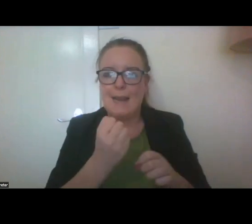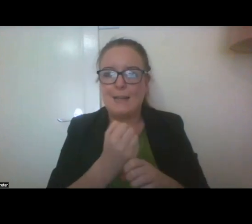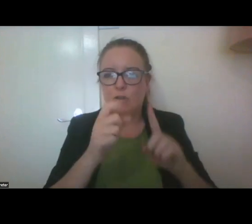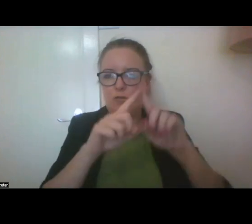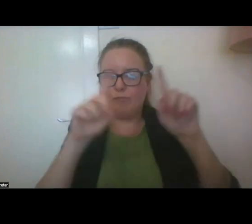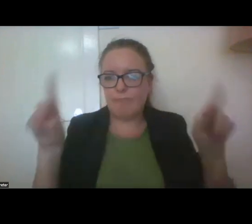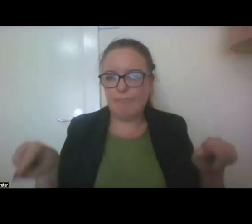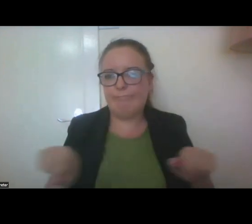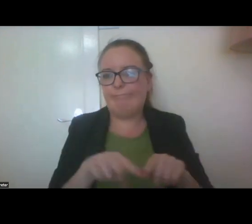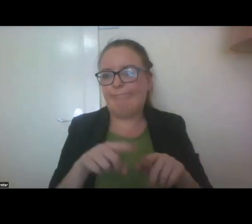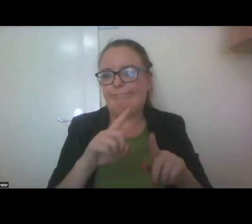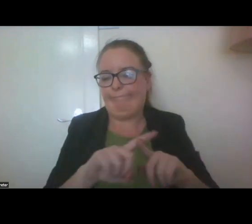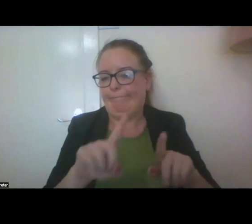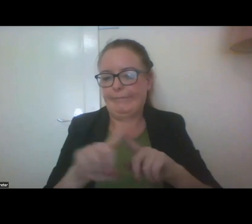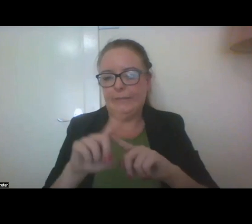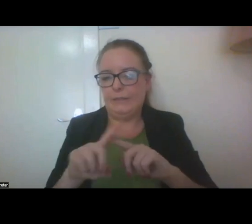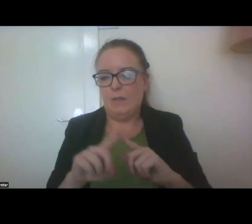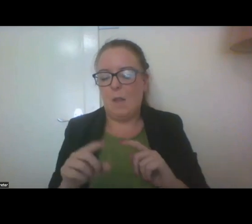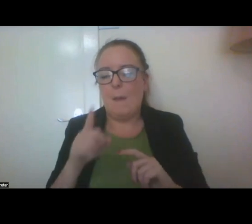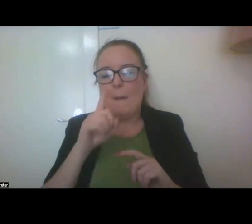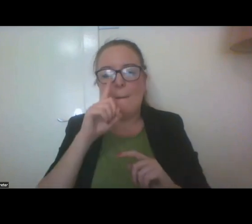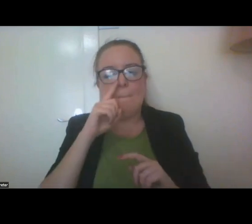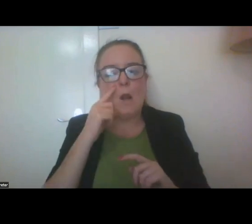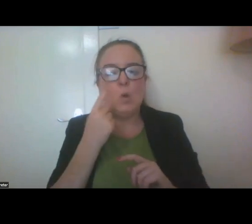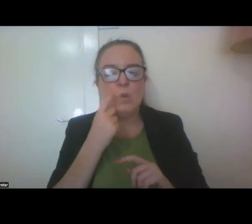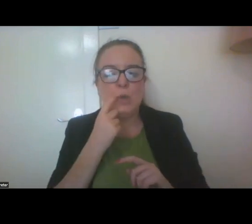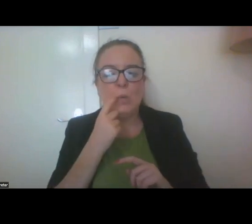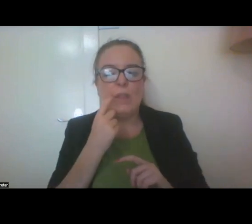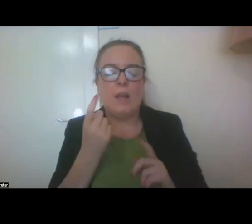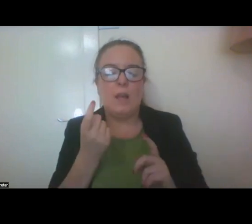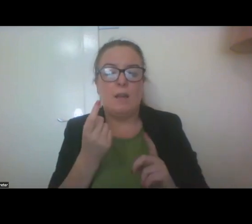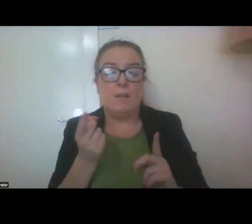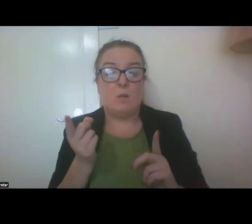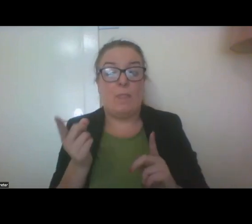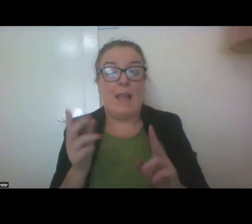So, Bluetooth Auracast can help in those circumstances,